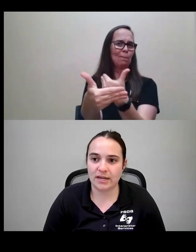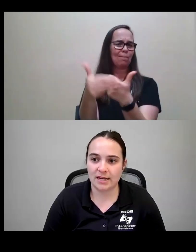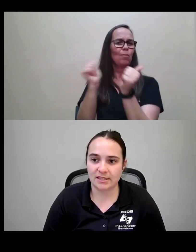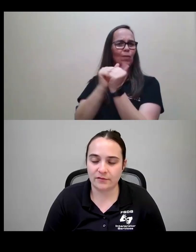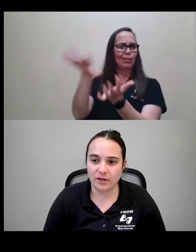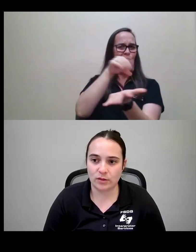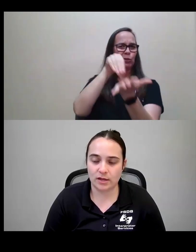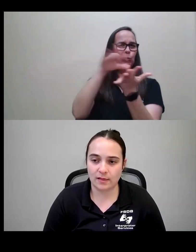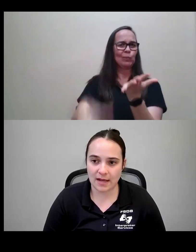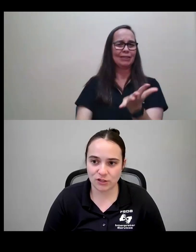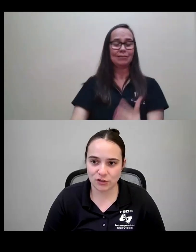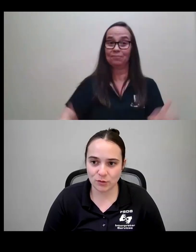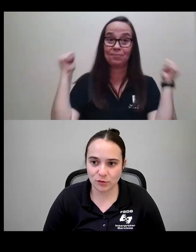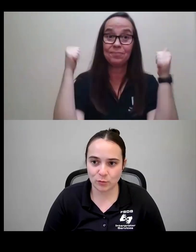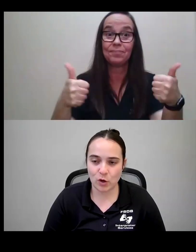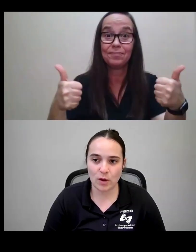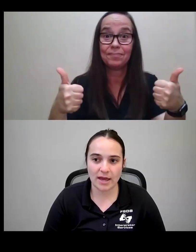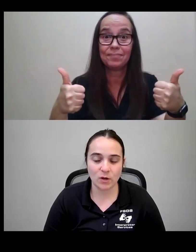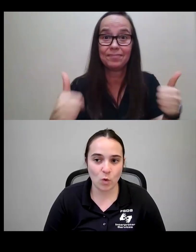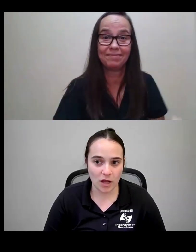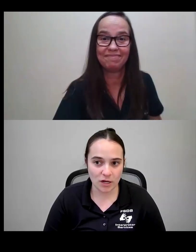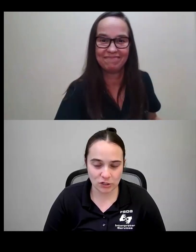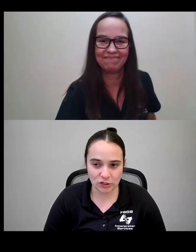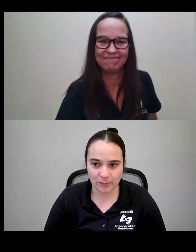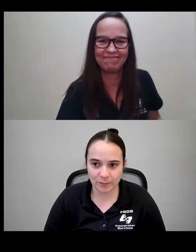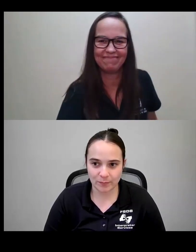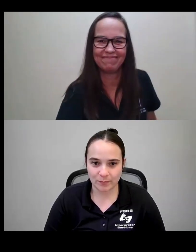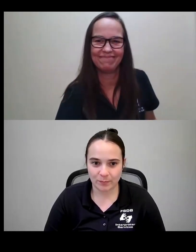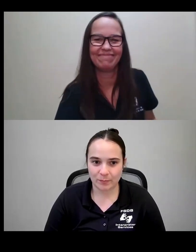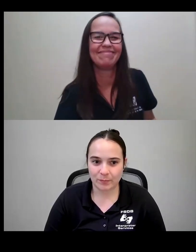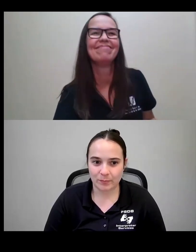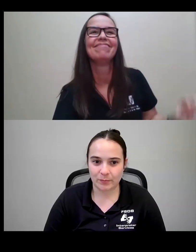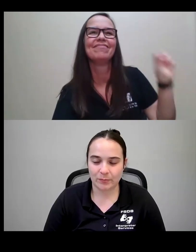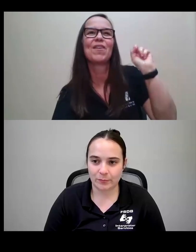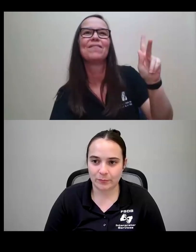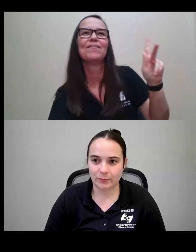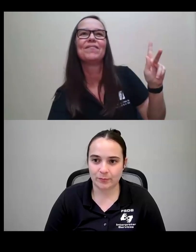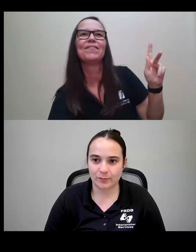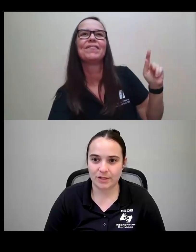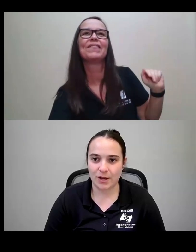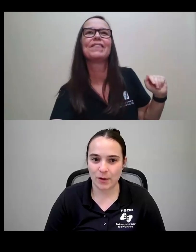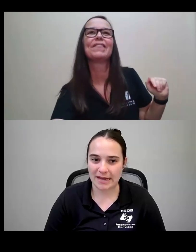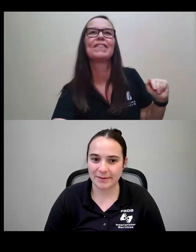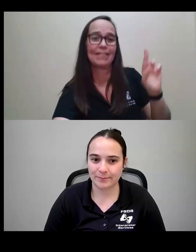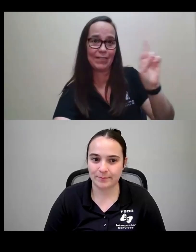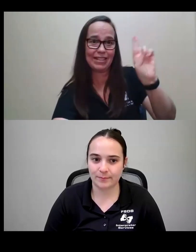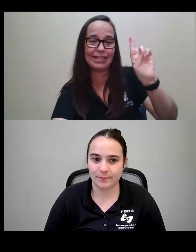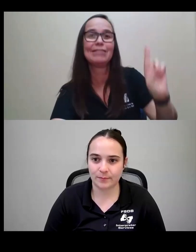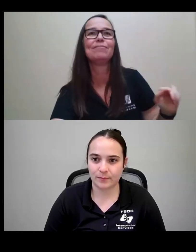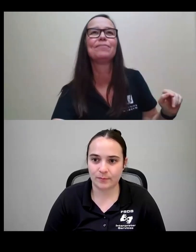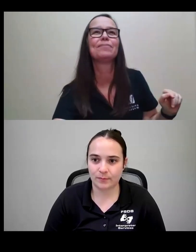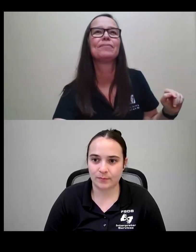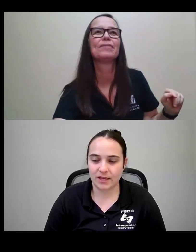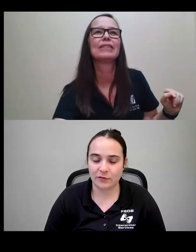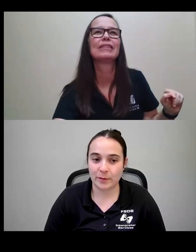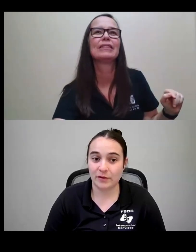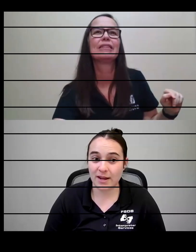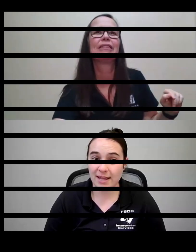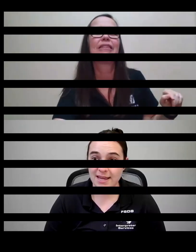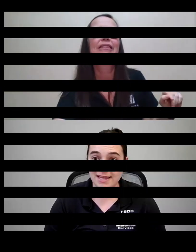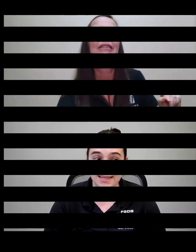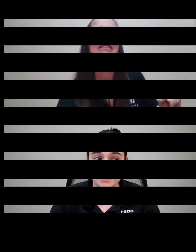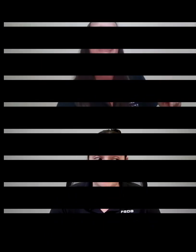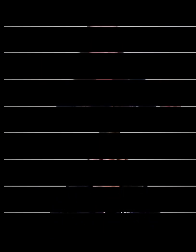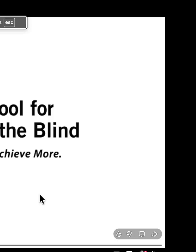doing in an activity with the classroom. So go ahead and watch. Okay, everybody ready?